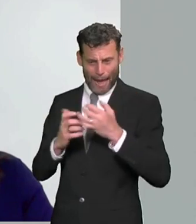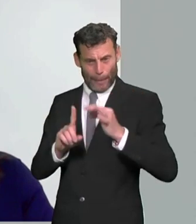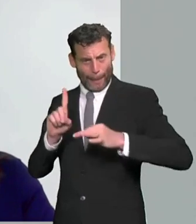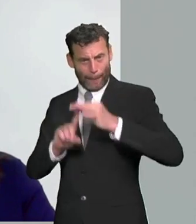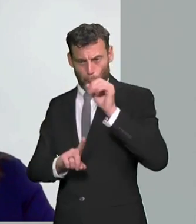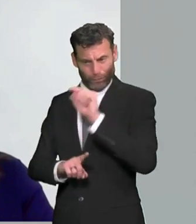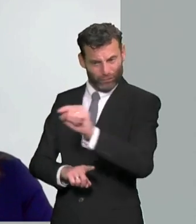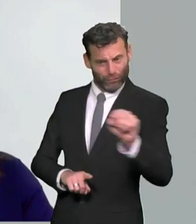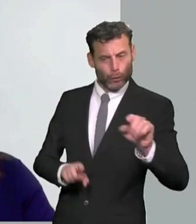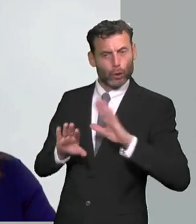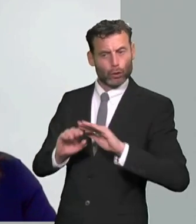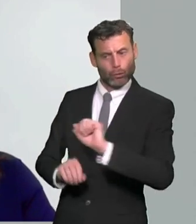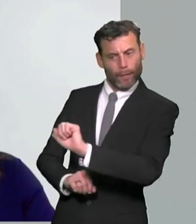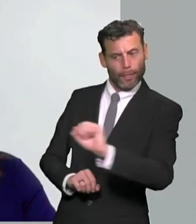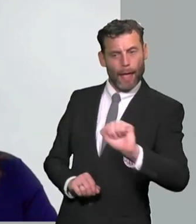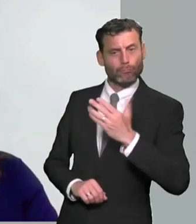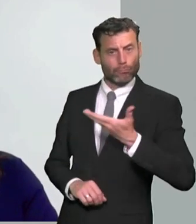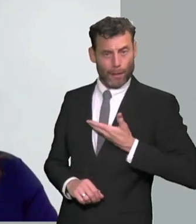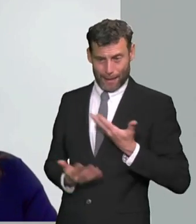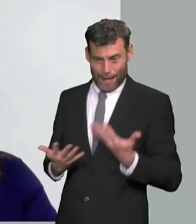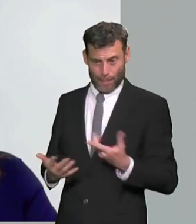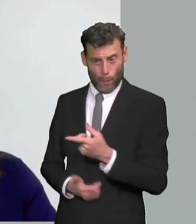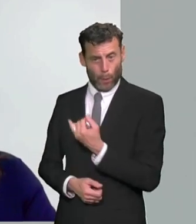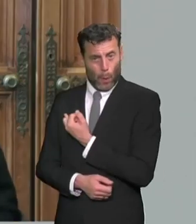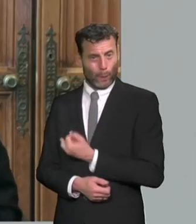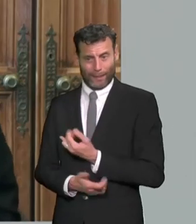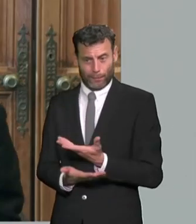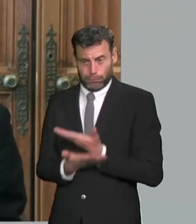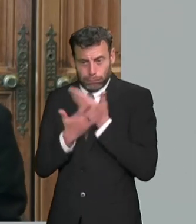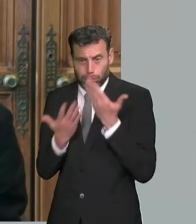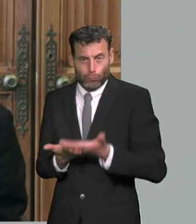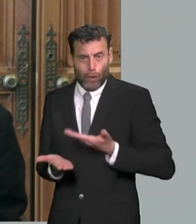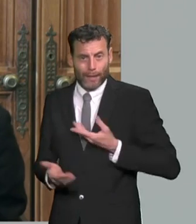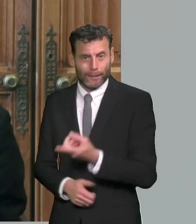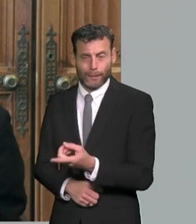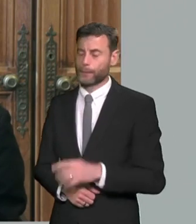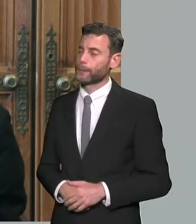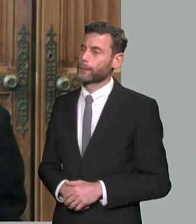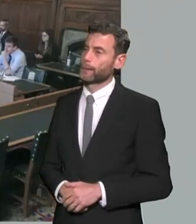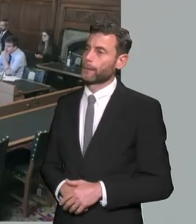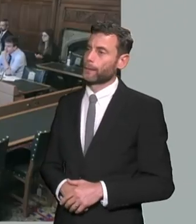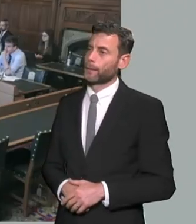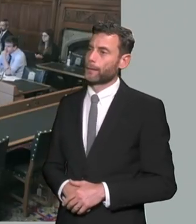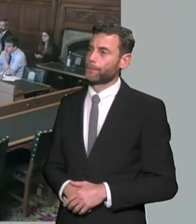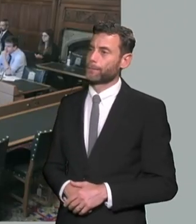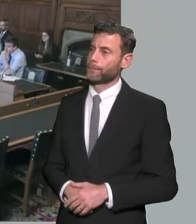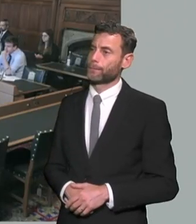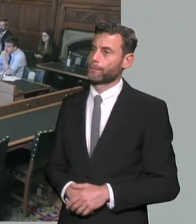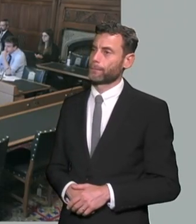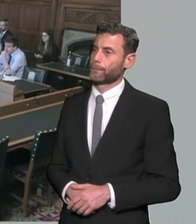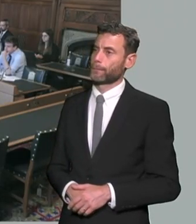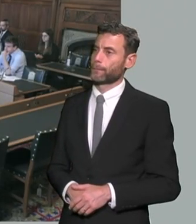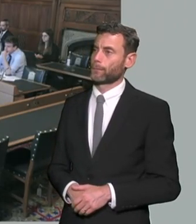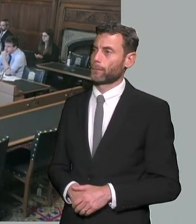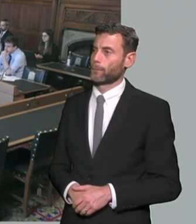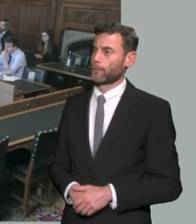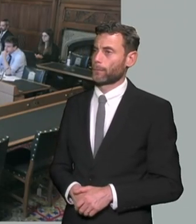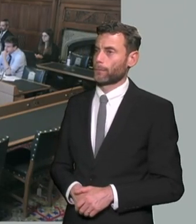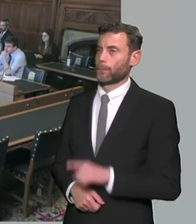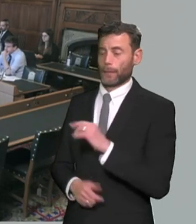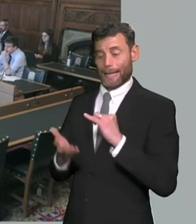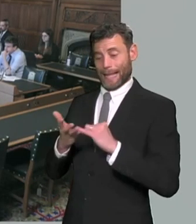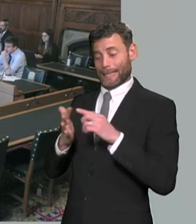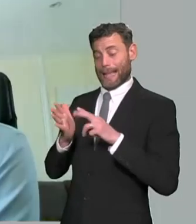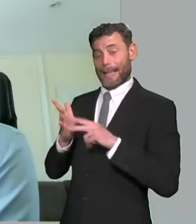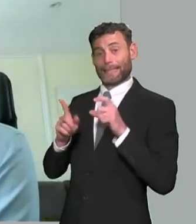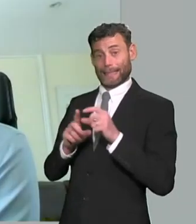disadvantaged groups and immunology yeah so so the the let's let's be clear the scnd system was